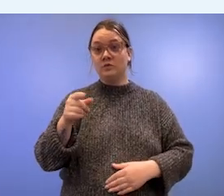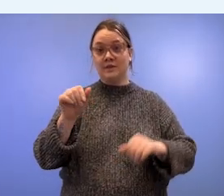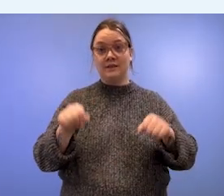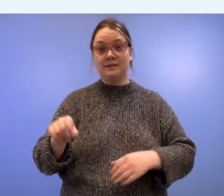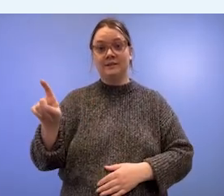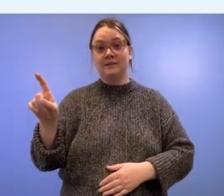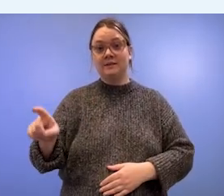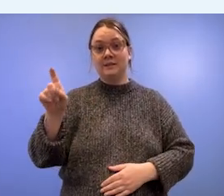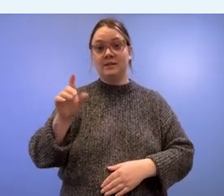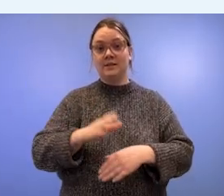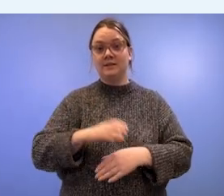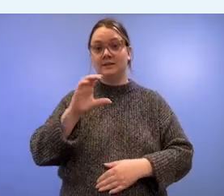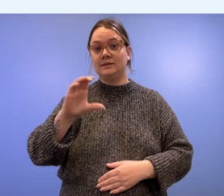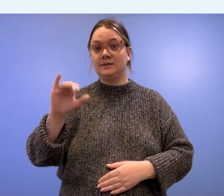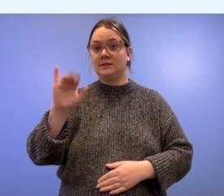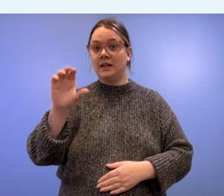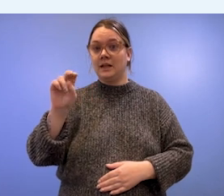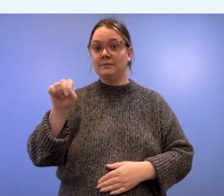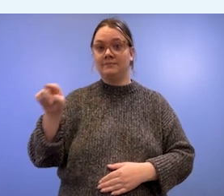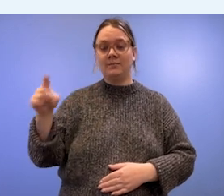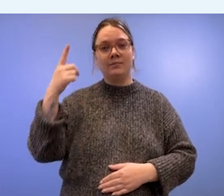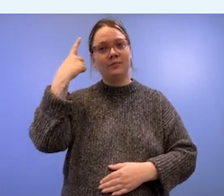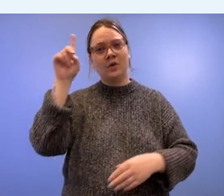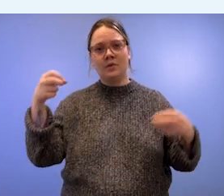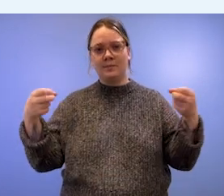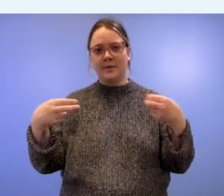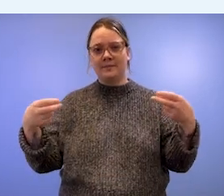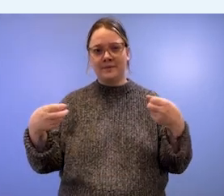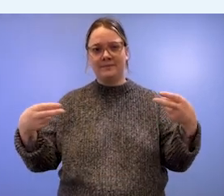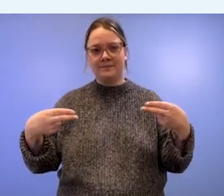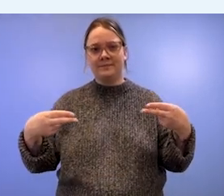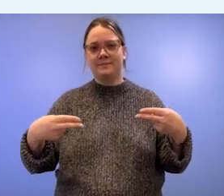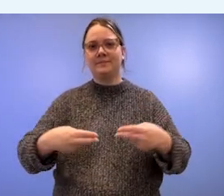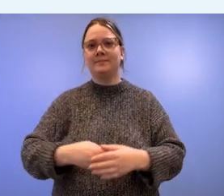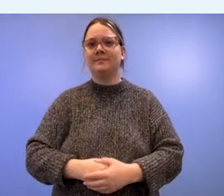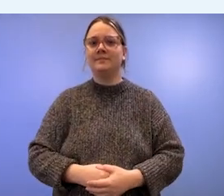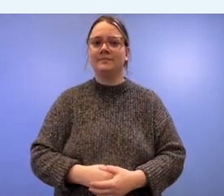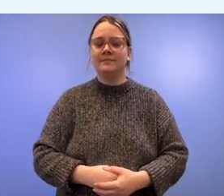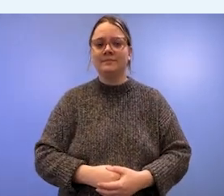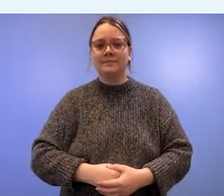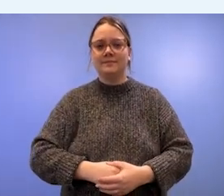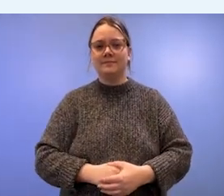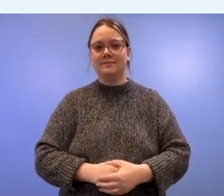CC icon in the video link. You to start closed captioning each